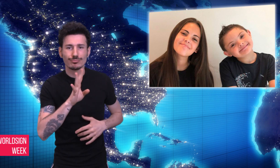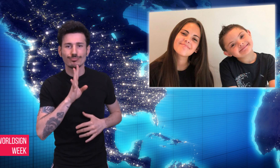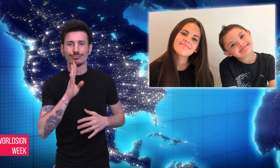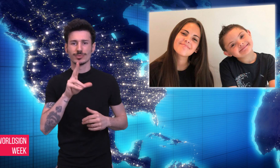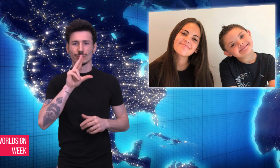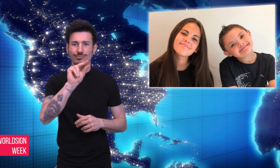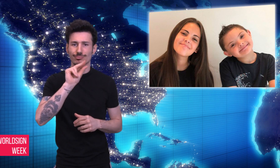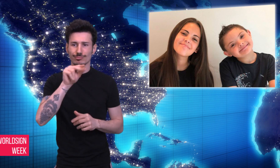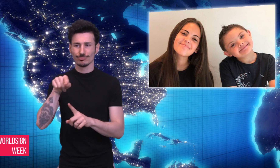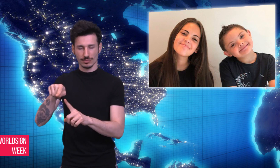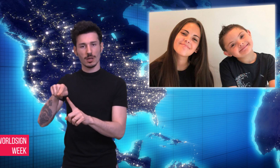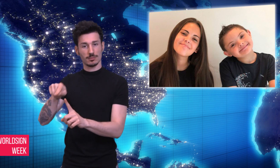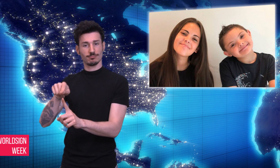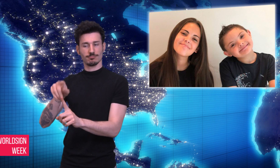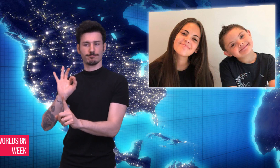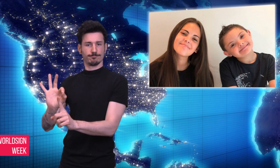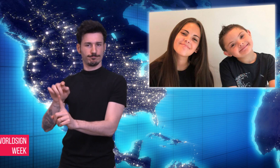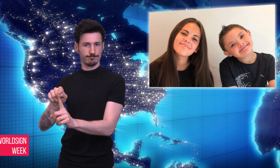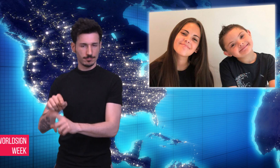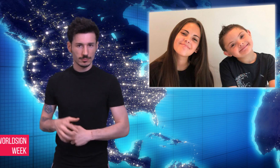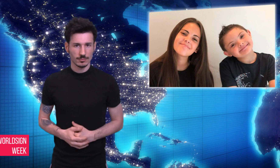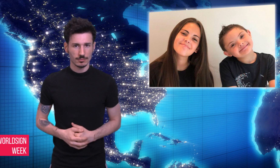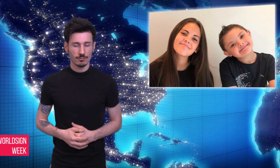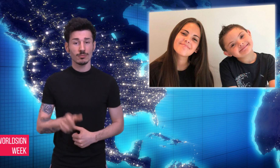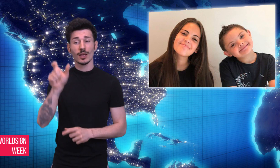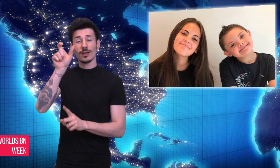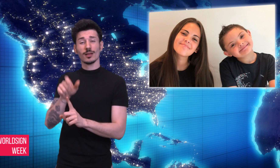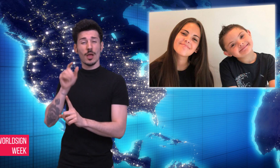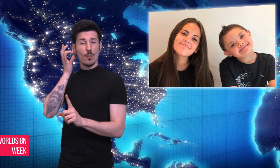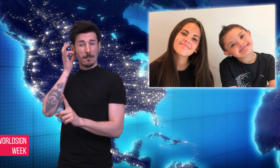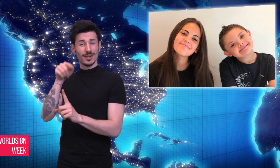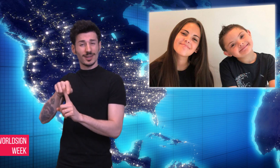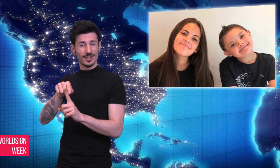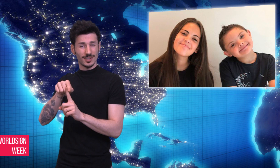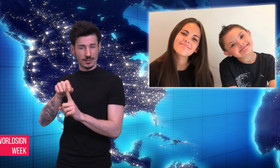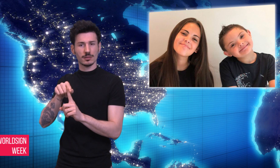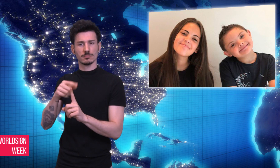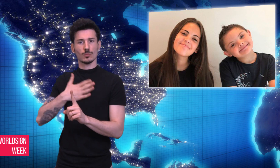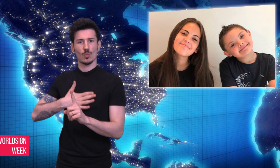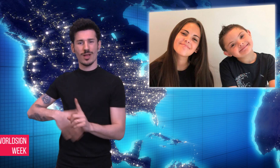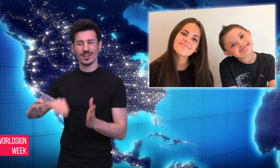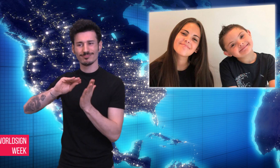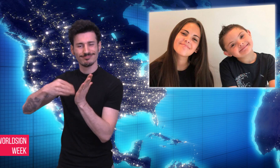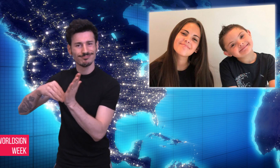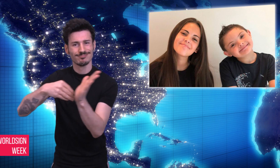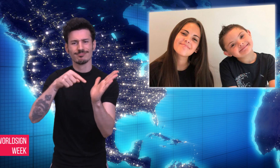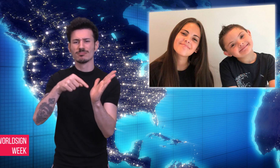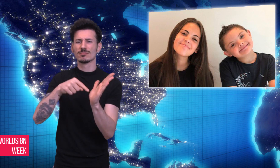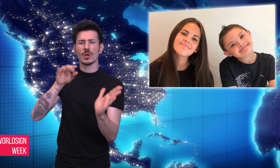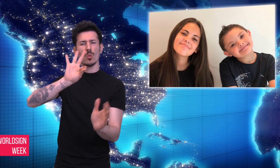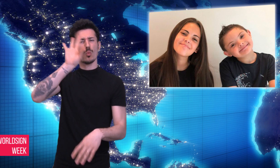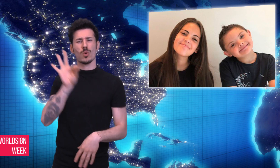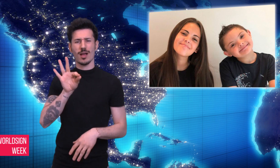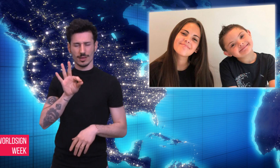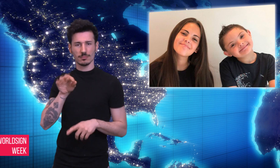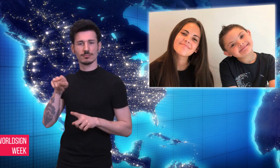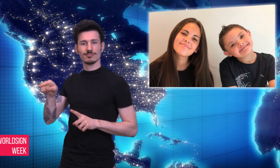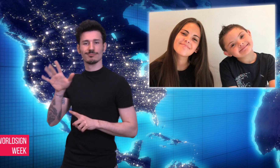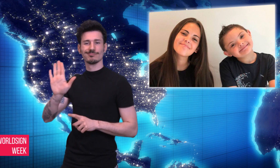Isabella started the petition after his brother Lucus who has Downs